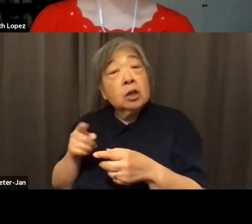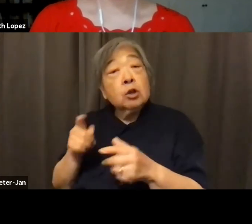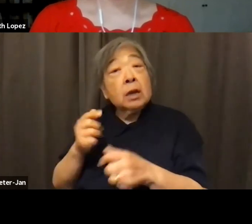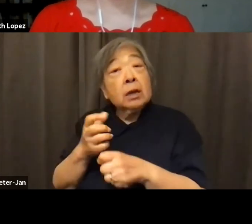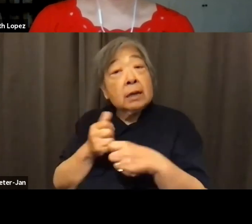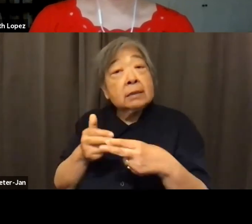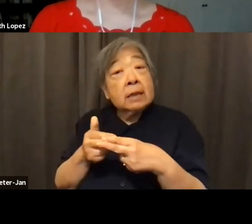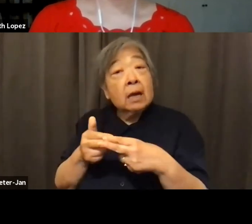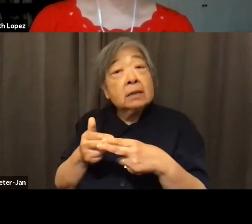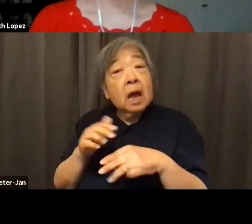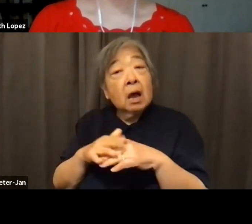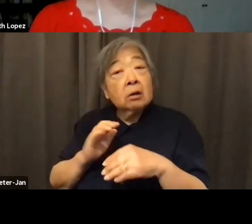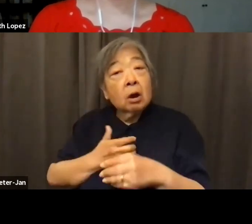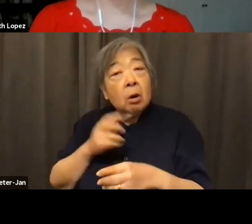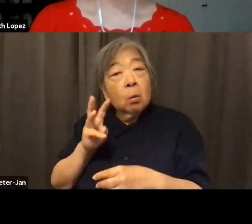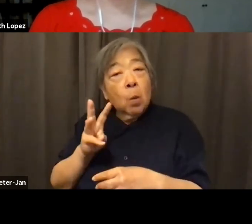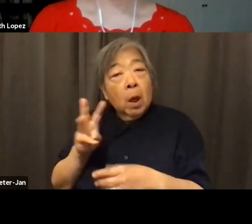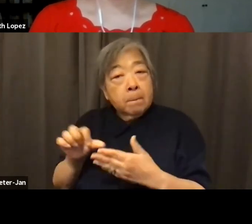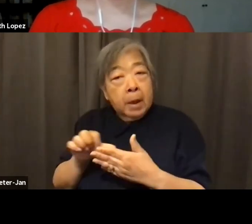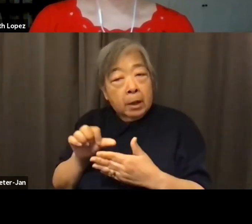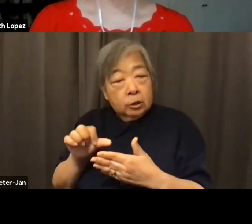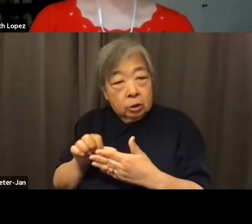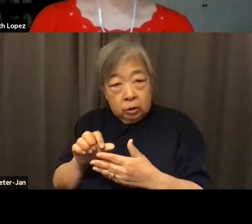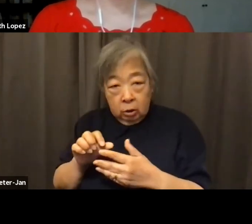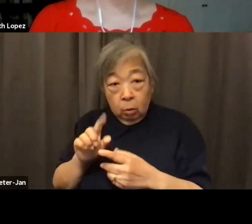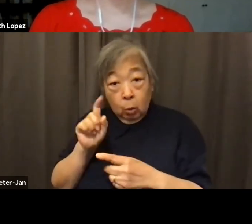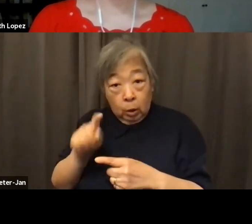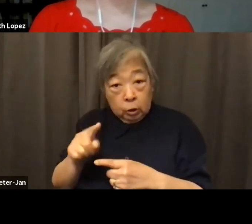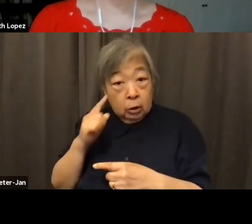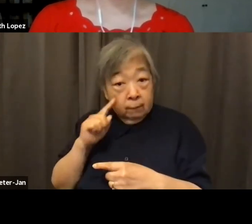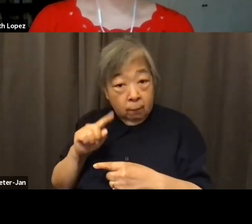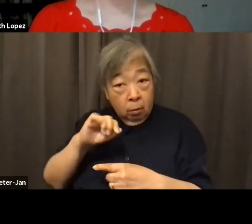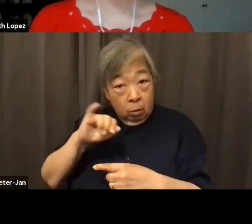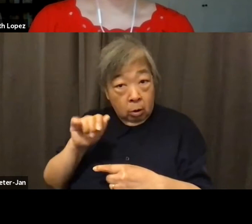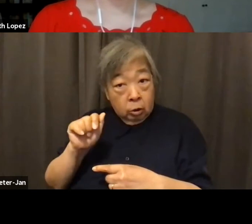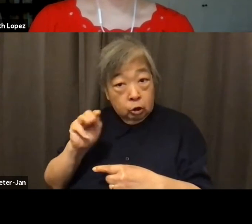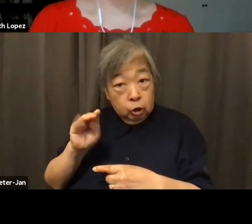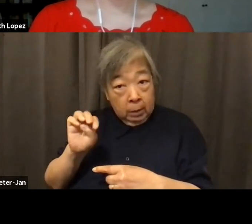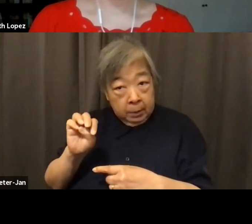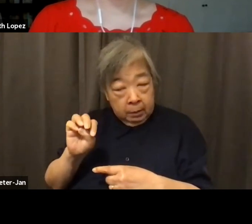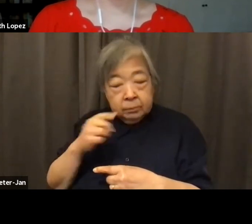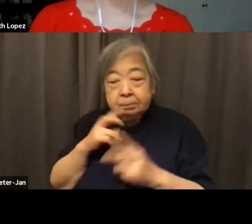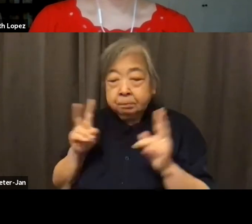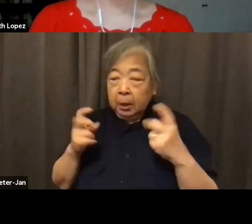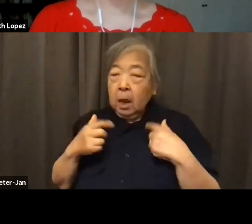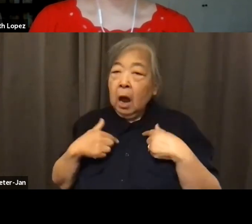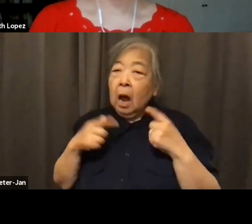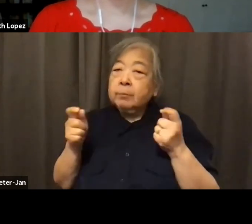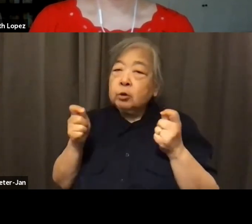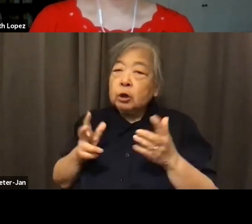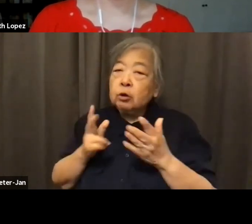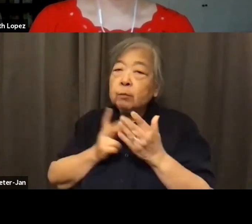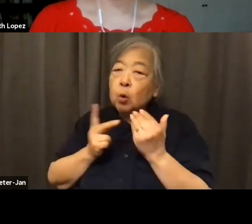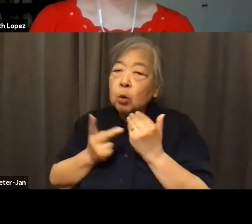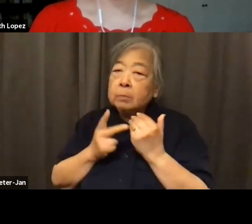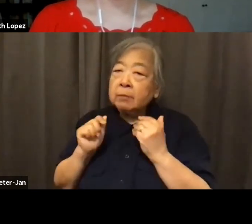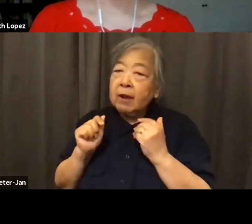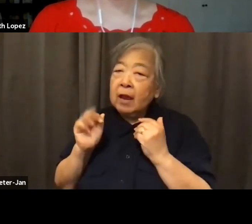And another question, Jamie, this is for you. It says: I am the Director of Programs at AFS intercultural programs.